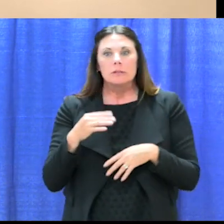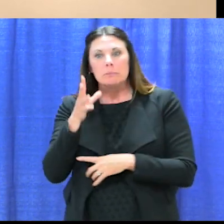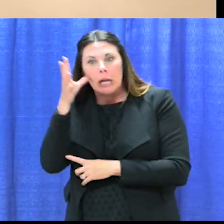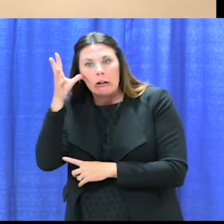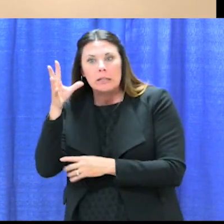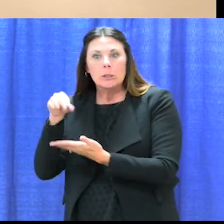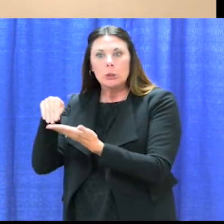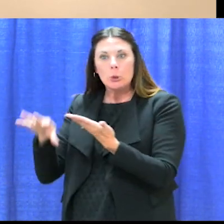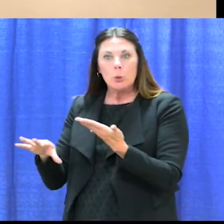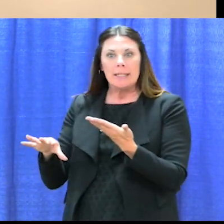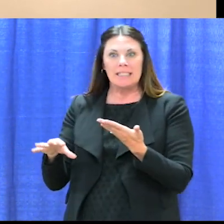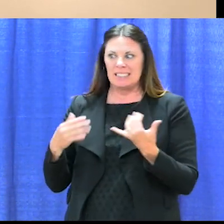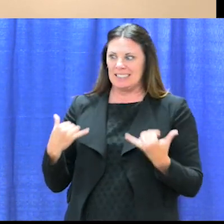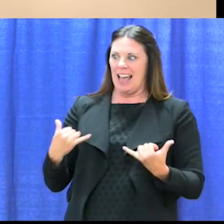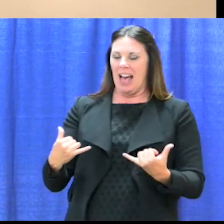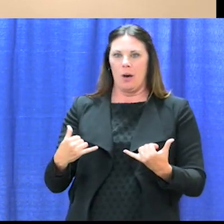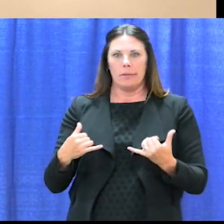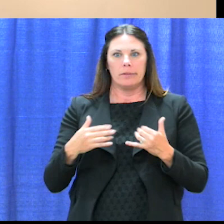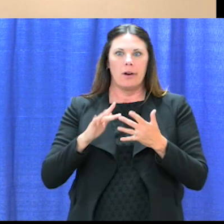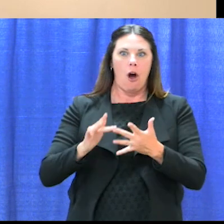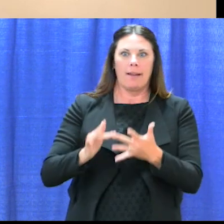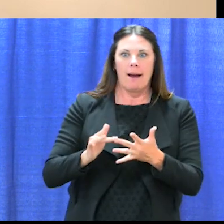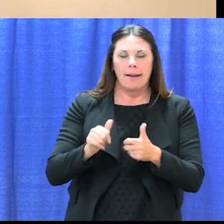this new online and at home learning environment.